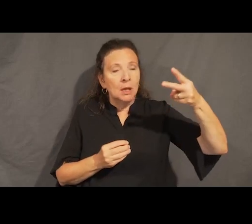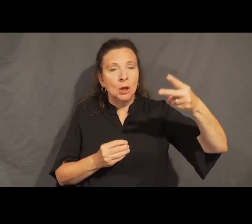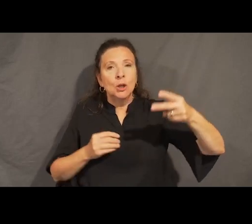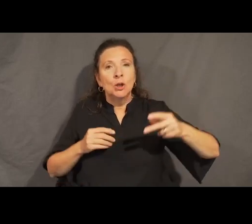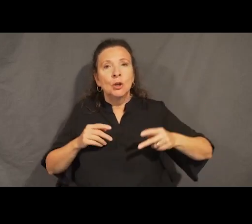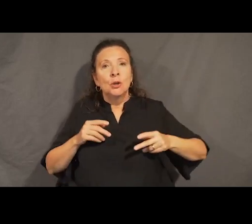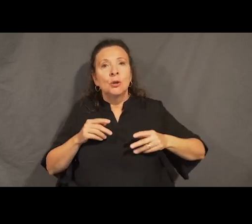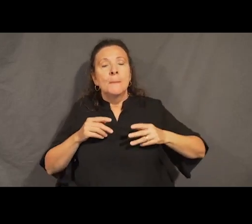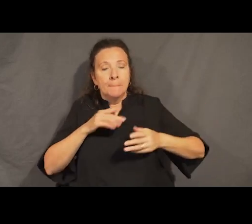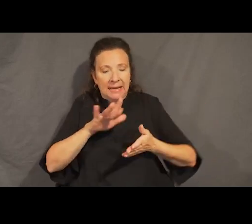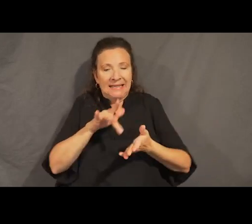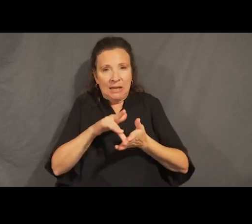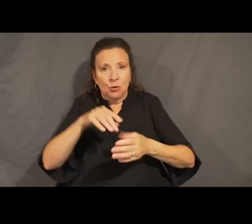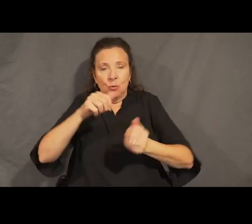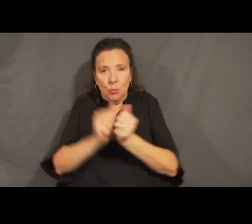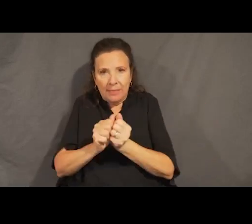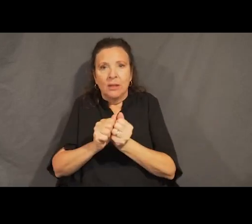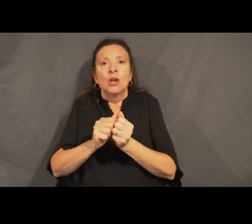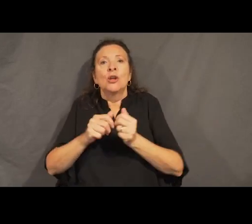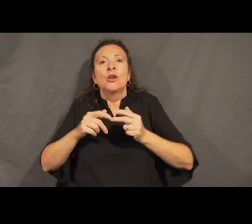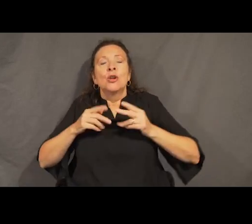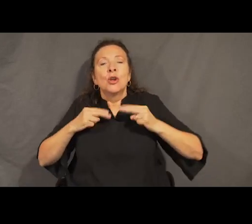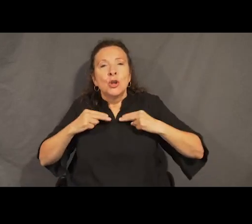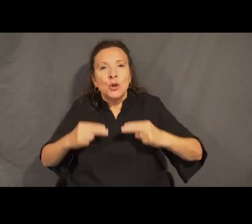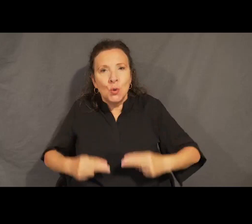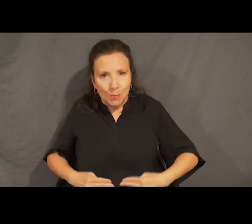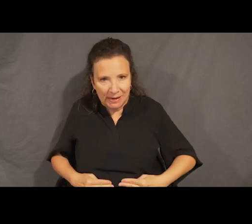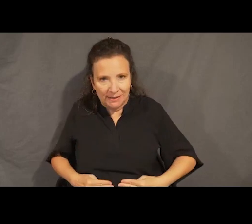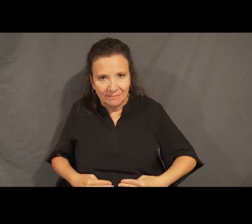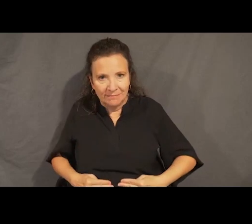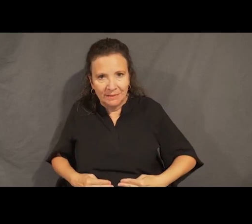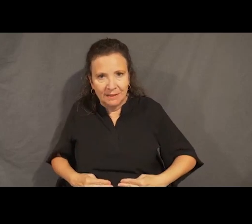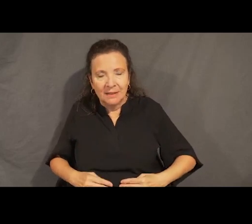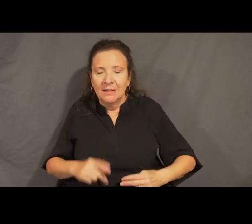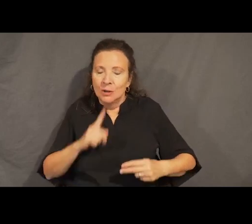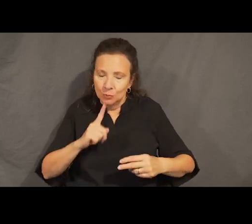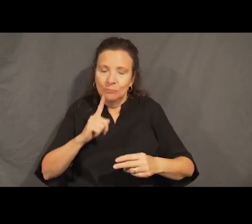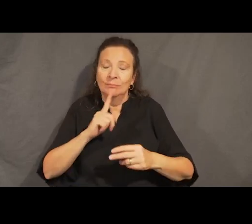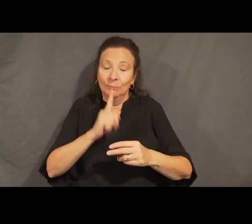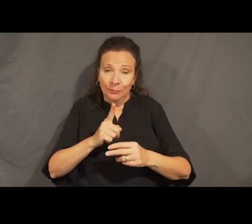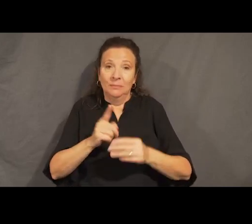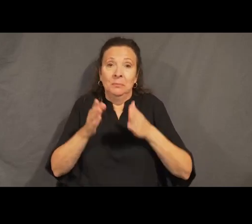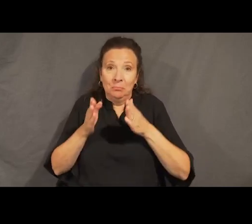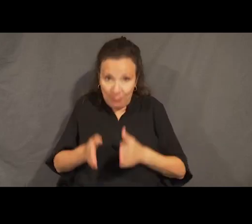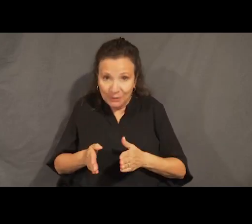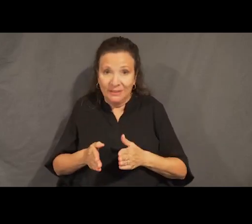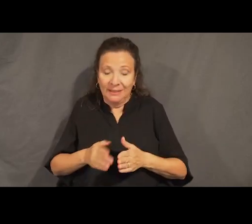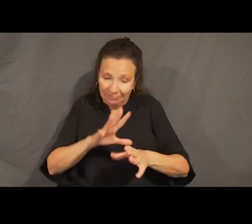ethical use of artificial intelligence by real humans, data is important. How big is your data